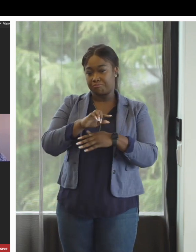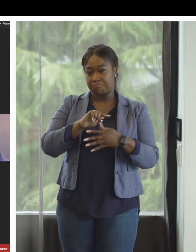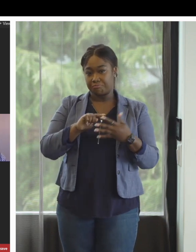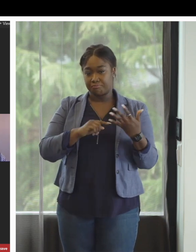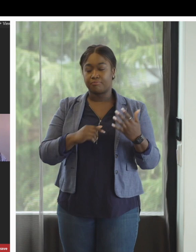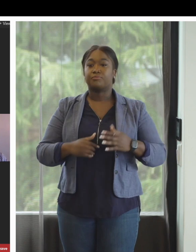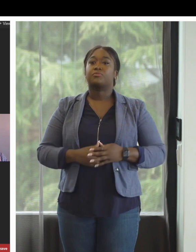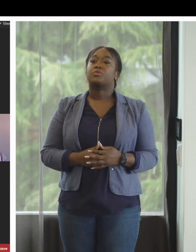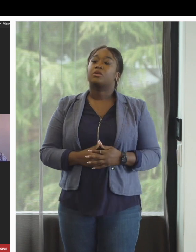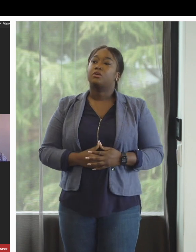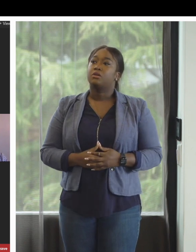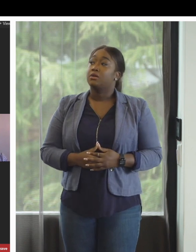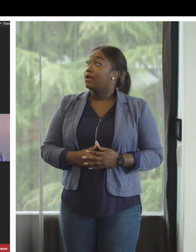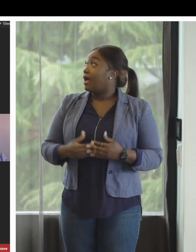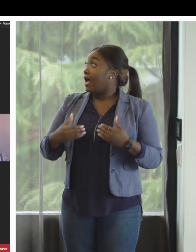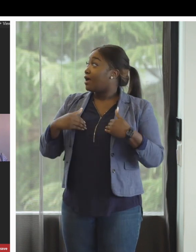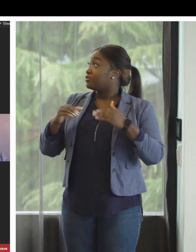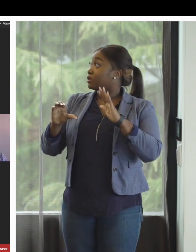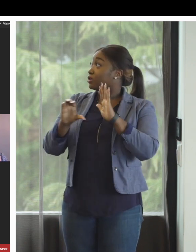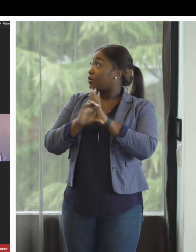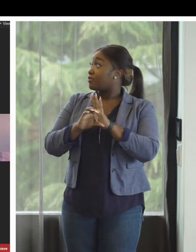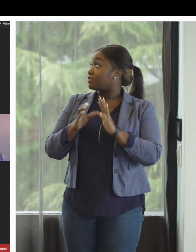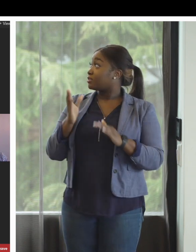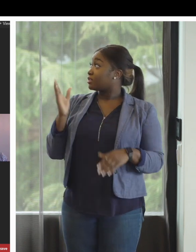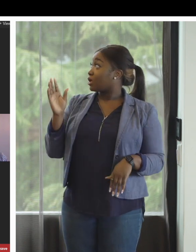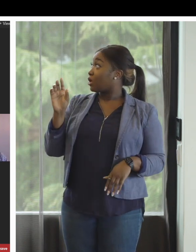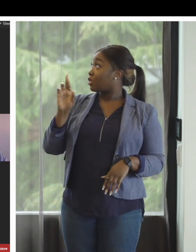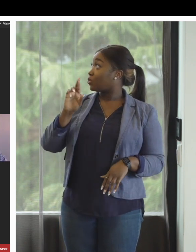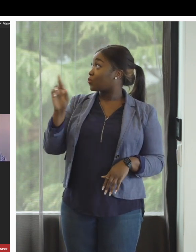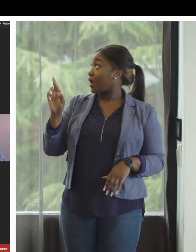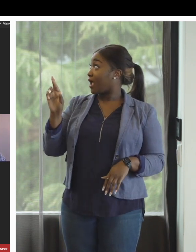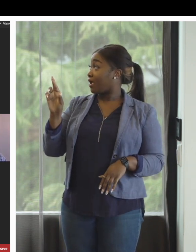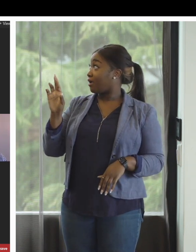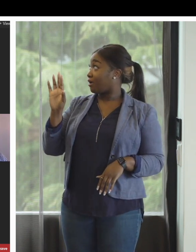have a graphic here on the right. It shows